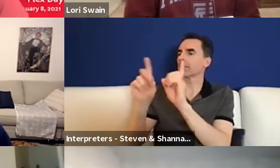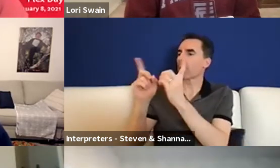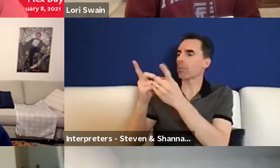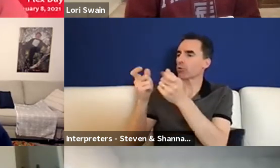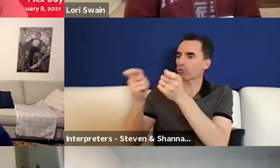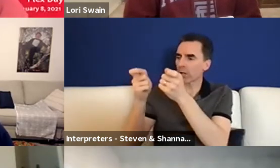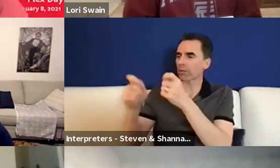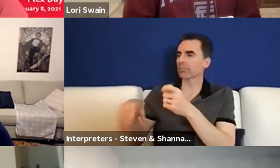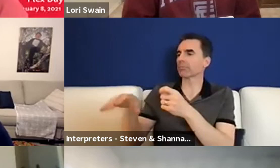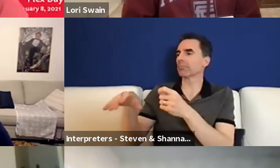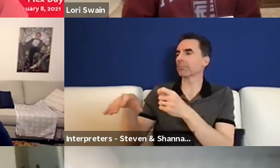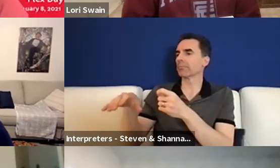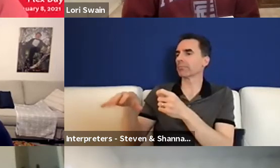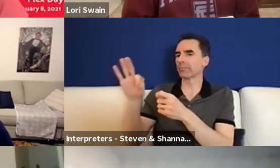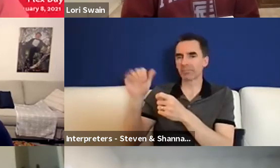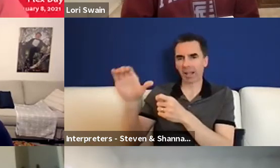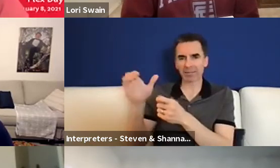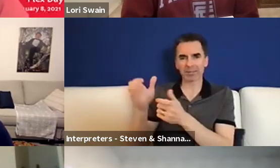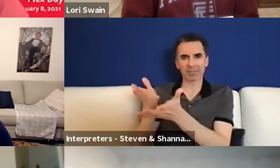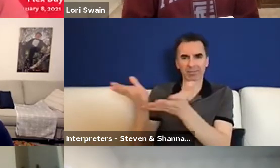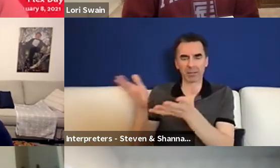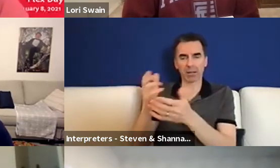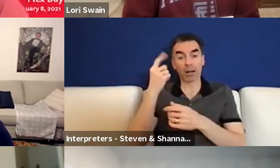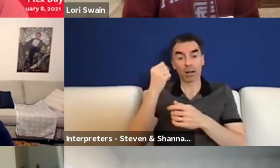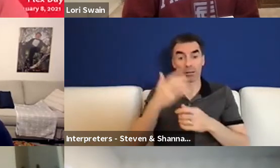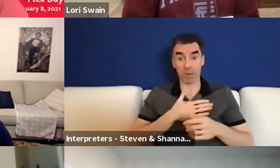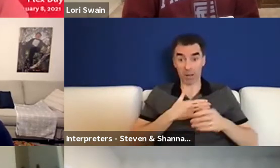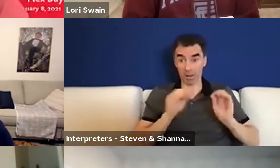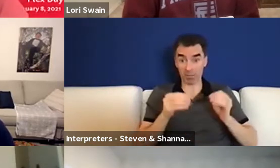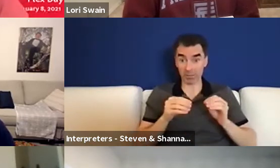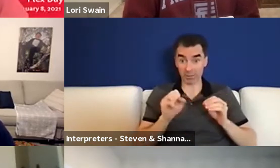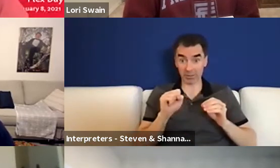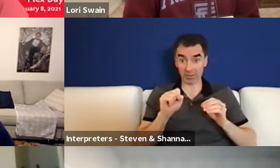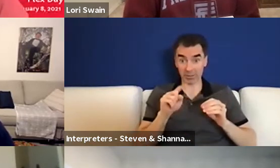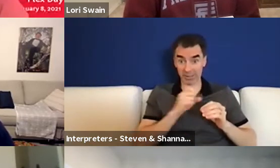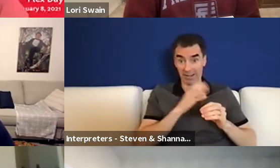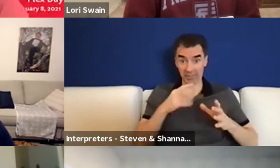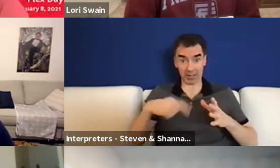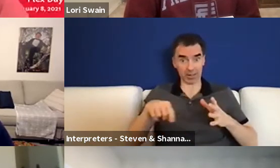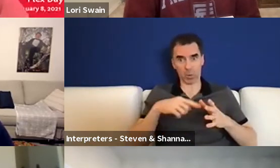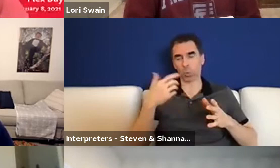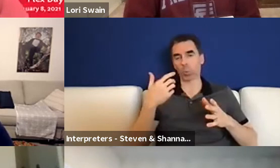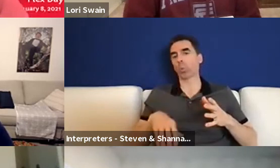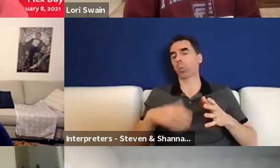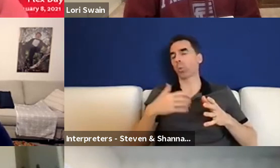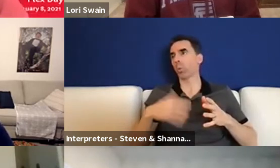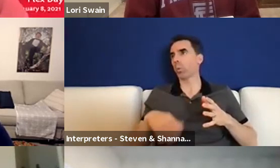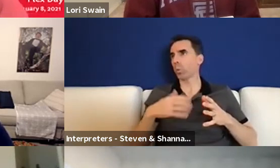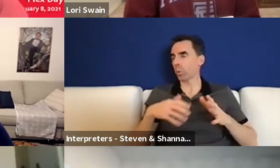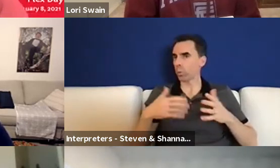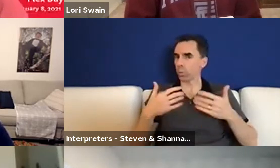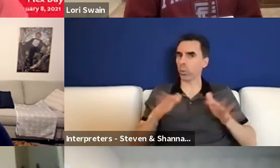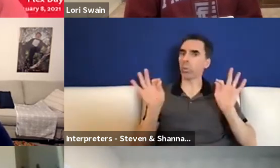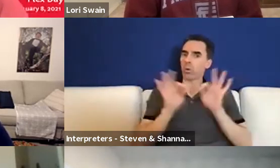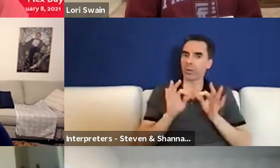division. But really our office staff has been really key in helping to support our students. Cuz most of our students, that's